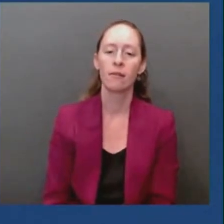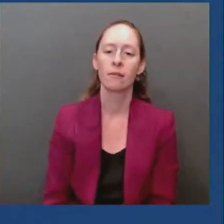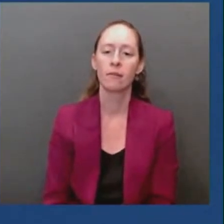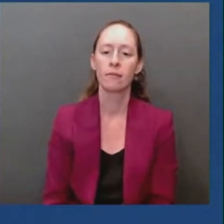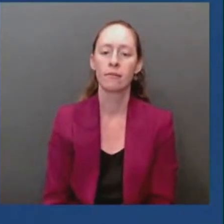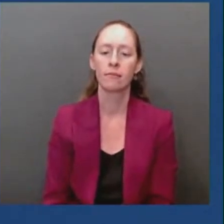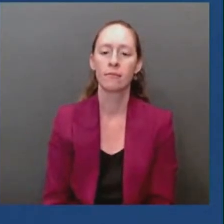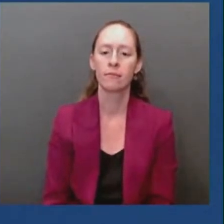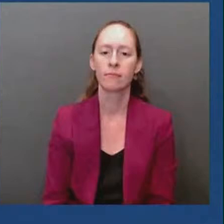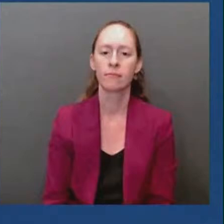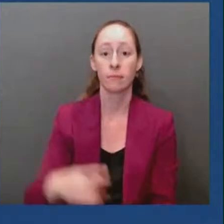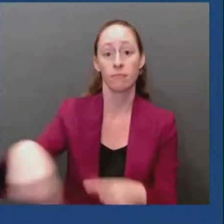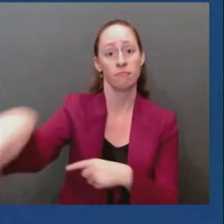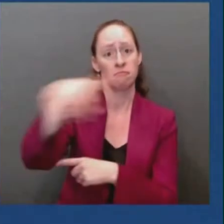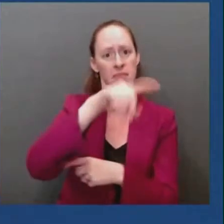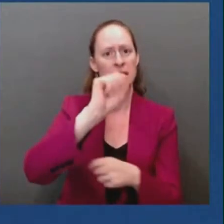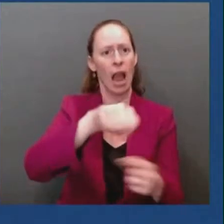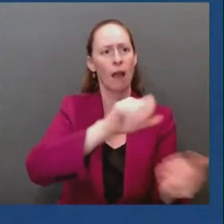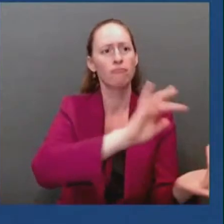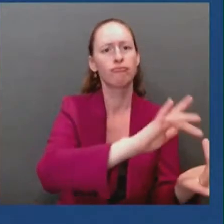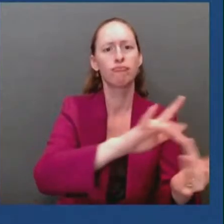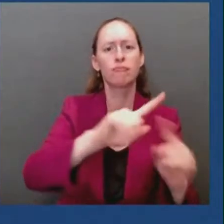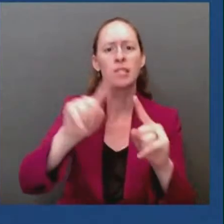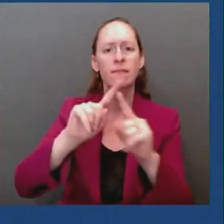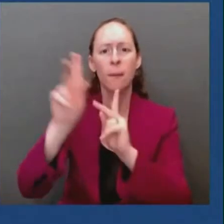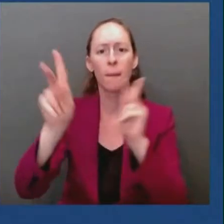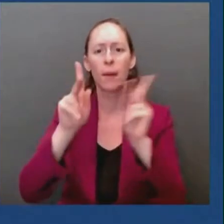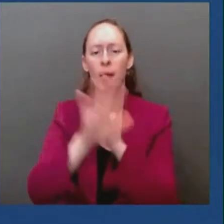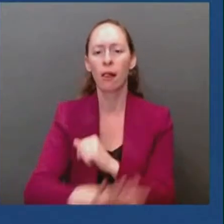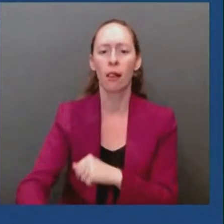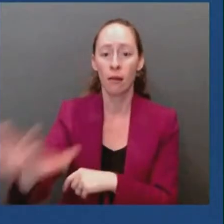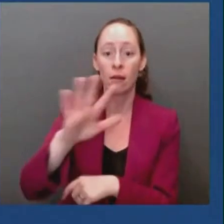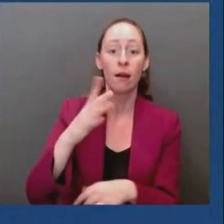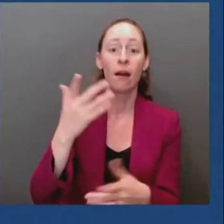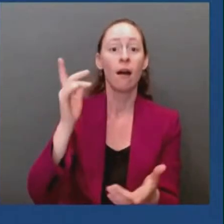WITH NATIONAL, REGIONAL, LOCAL AND COMMUNITY BASED ORGANIZATIONS TO HELP MEET PEOPLE WHERE THEY ARE.